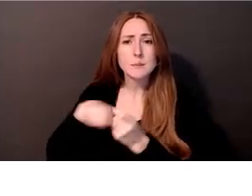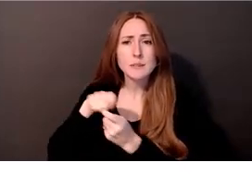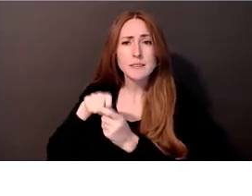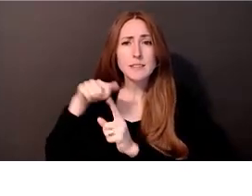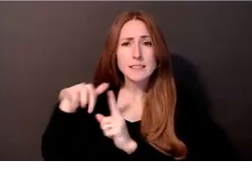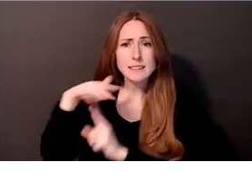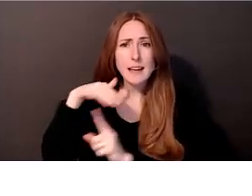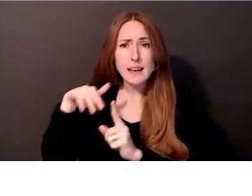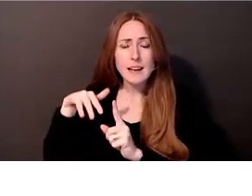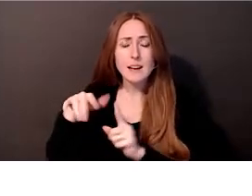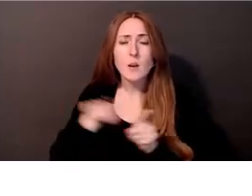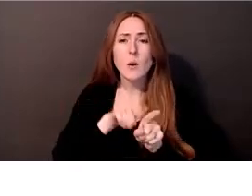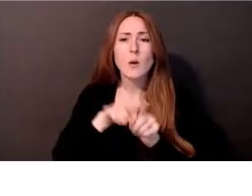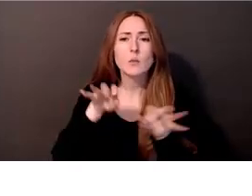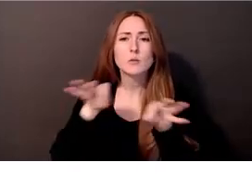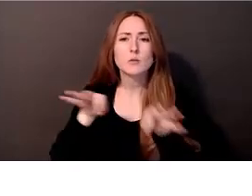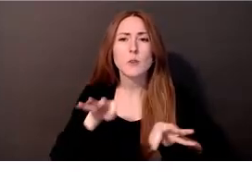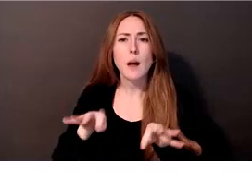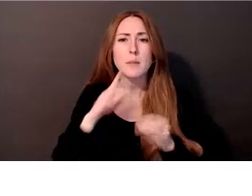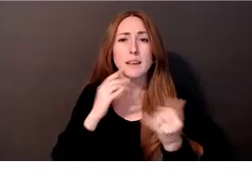opportunities for knowledge brokers in Canada.